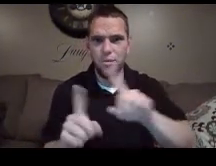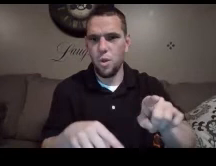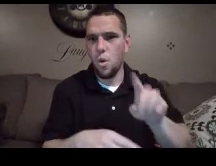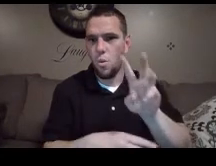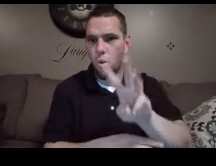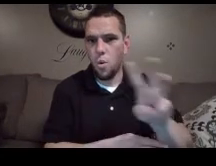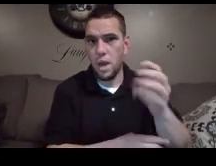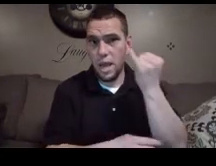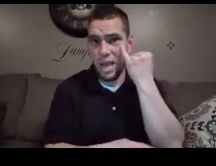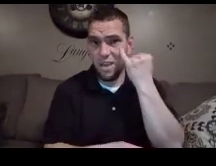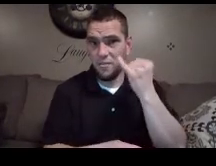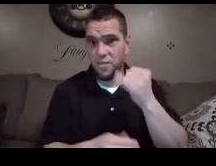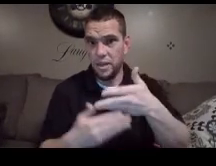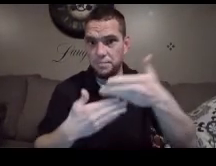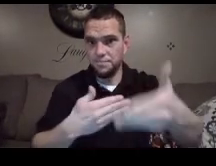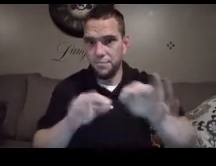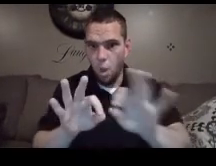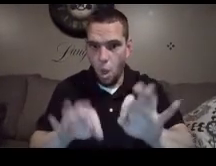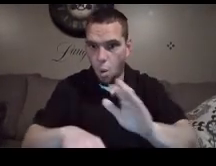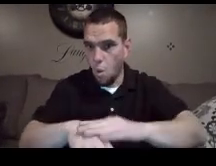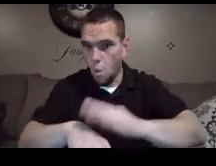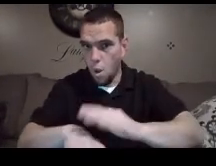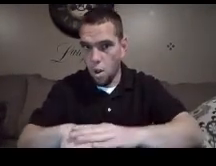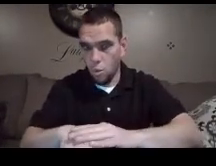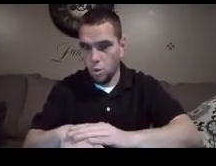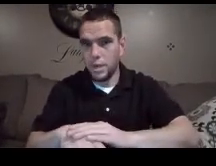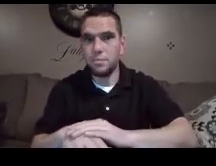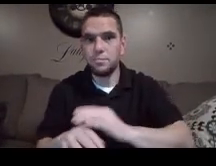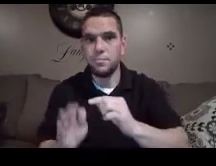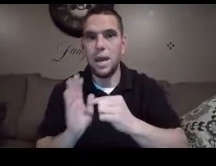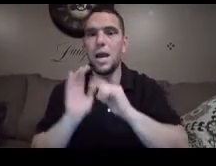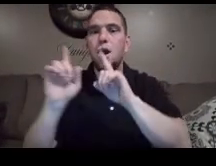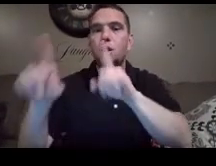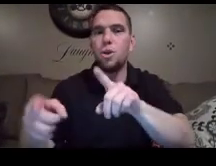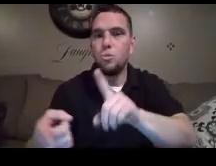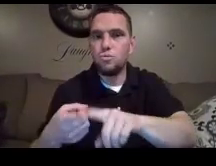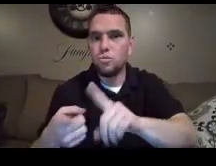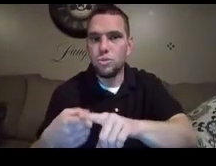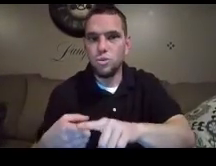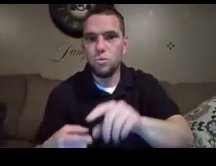appears, go to the 'Show all content' button." And then we've got a picture of that dialog.